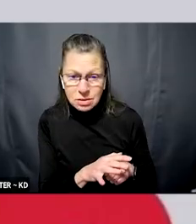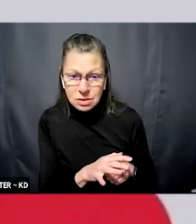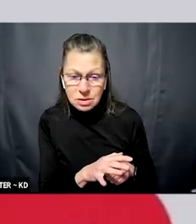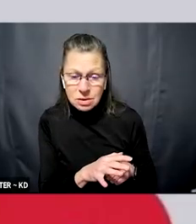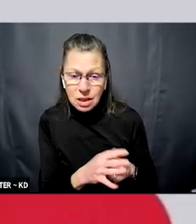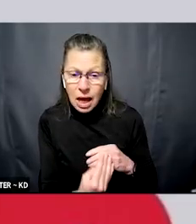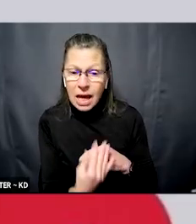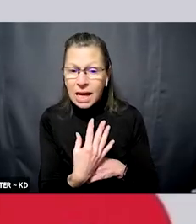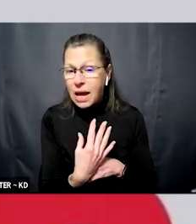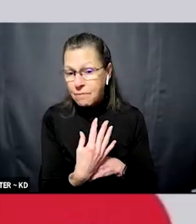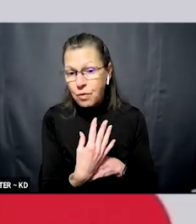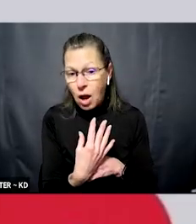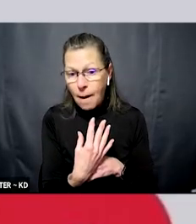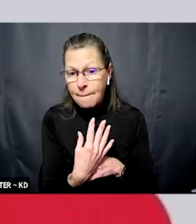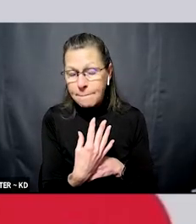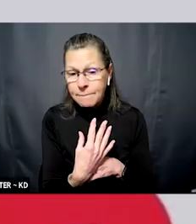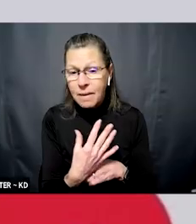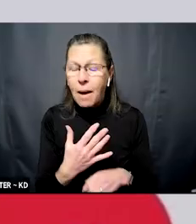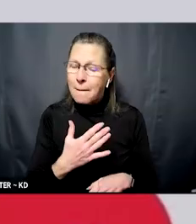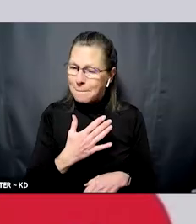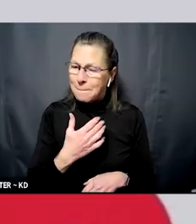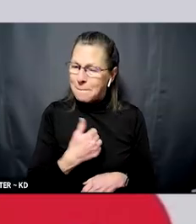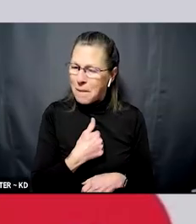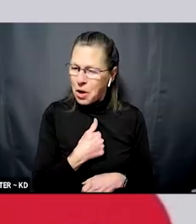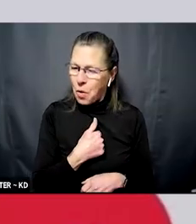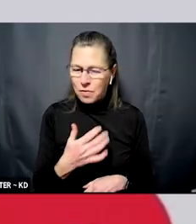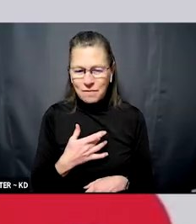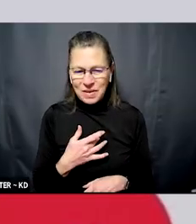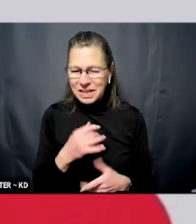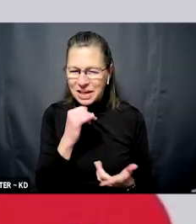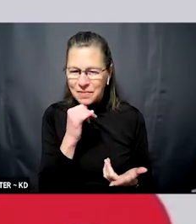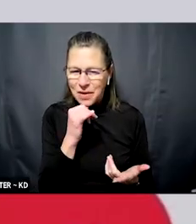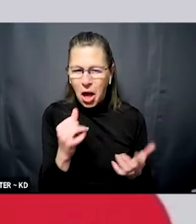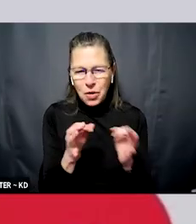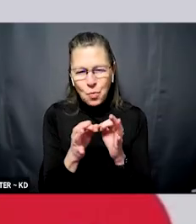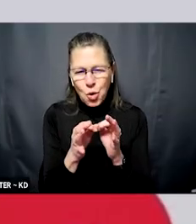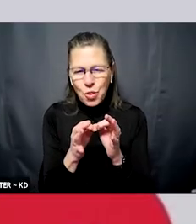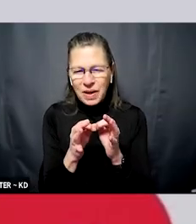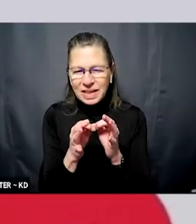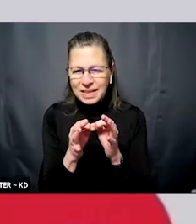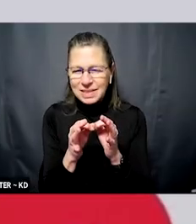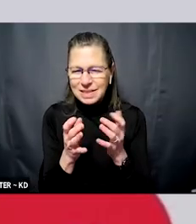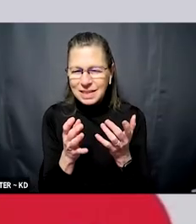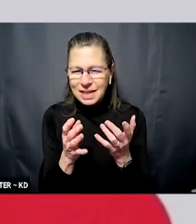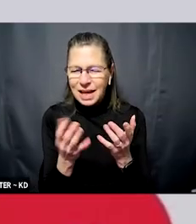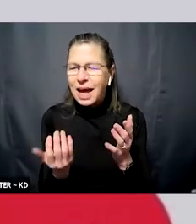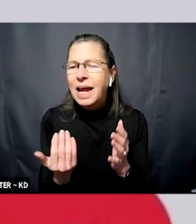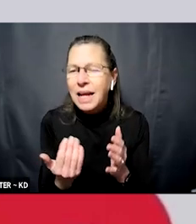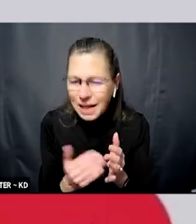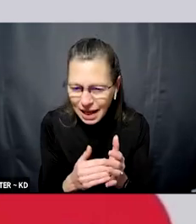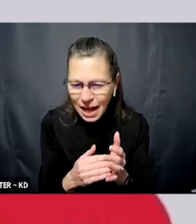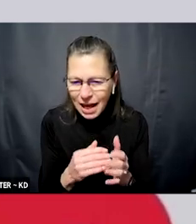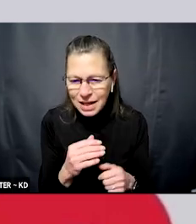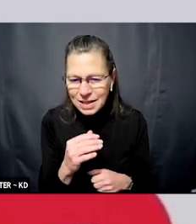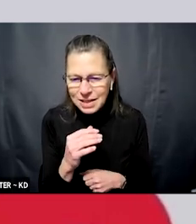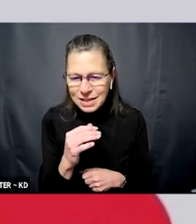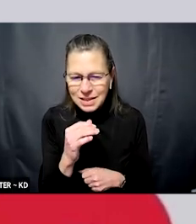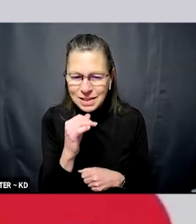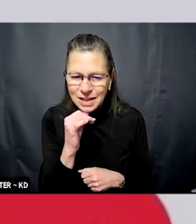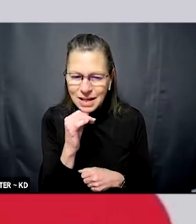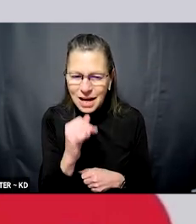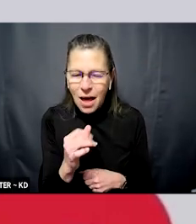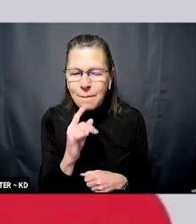my feelings of unworthiness and not being loved, once again, because going through this,